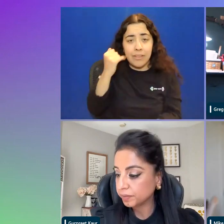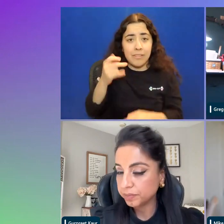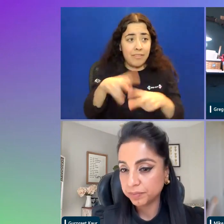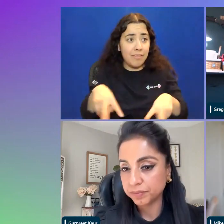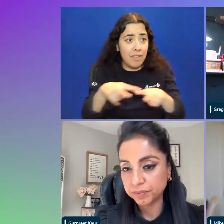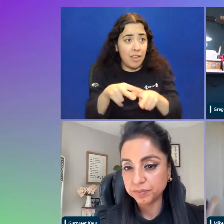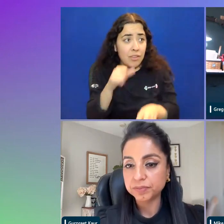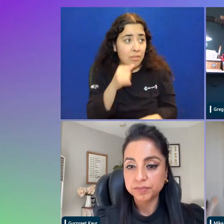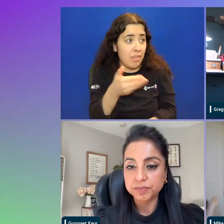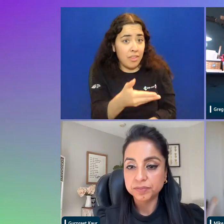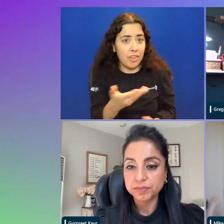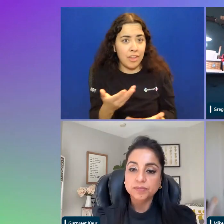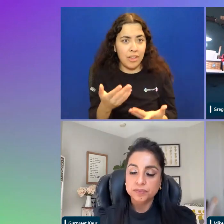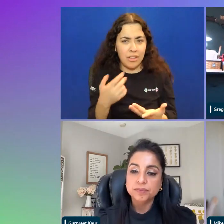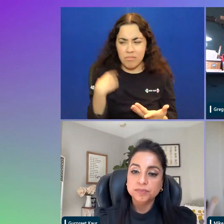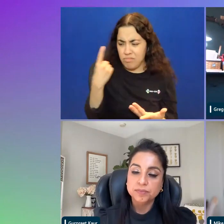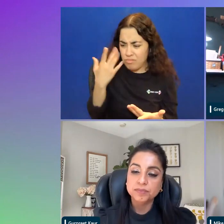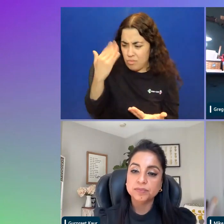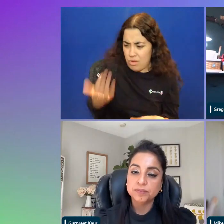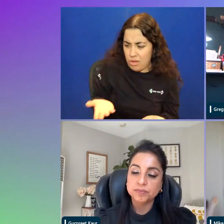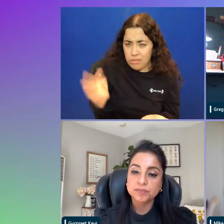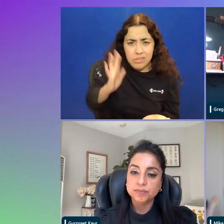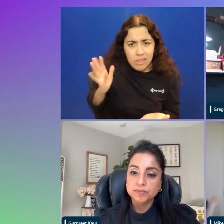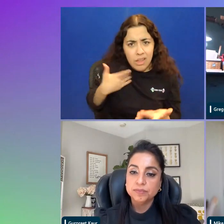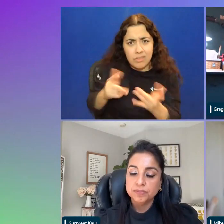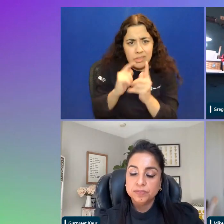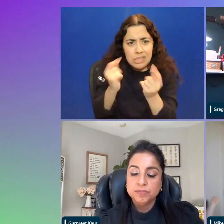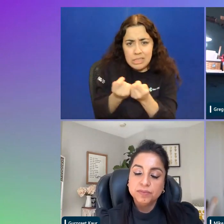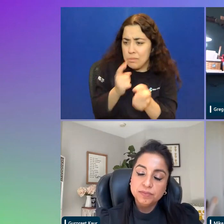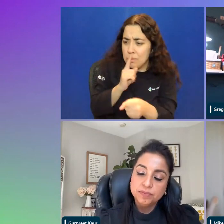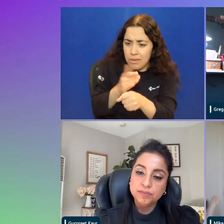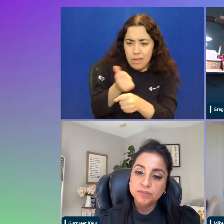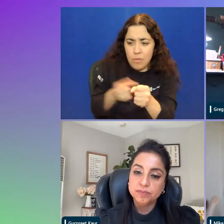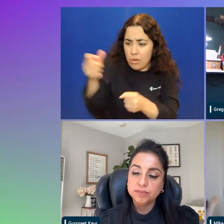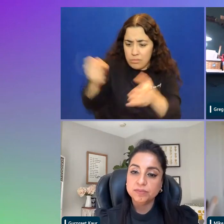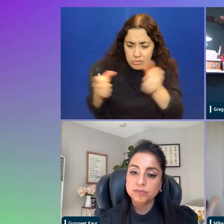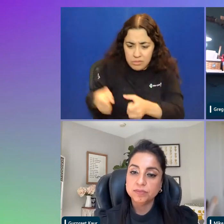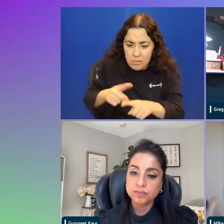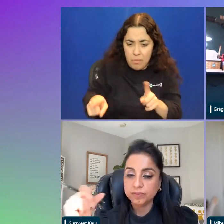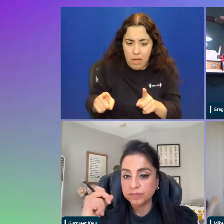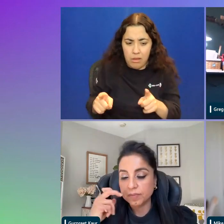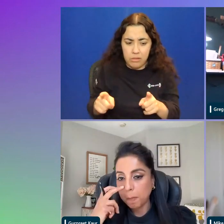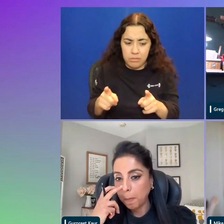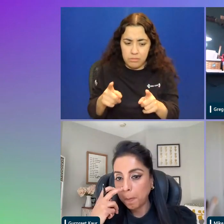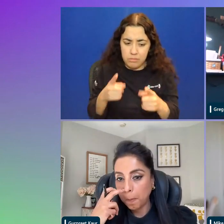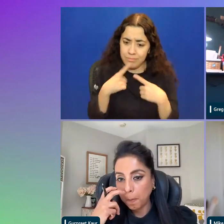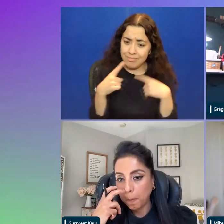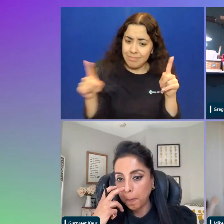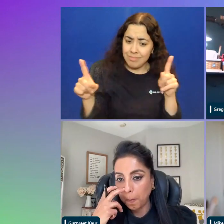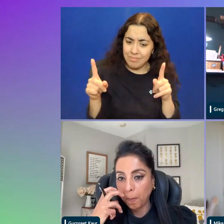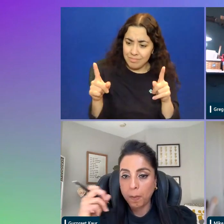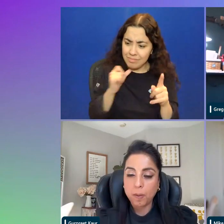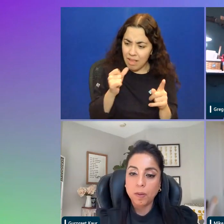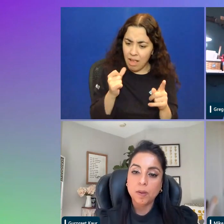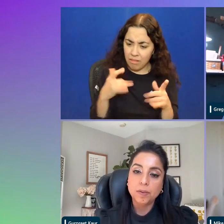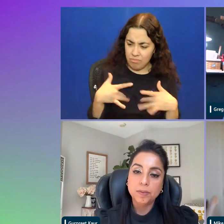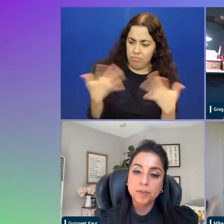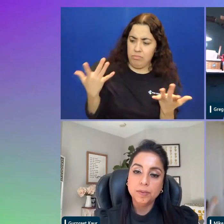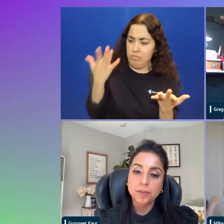broken apart. They like we had a team. We're committed. Everybody was lined up and the team didn't deliver. And so building the credibility of actually delivering a product on time,